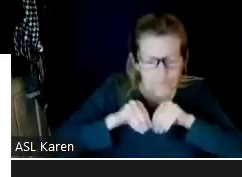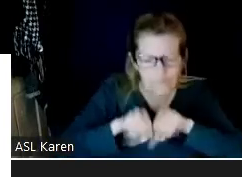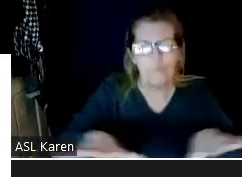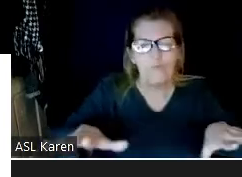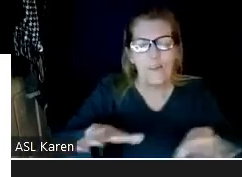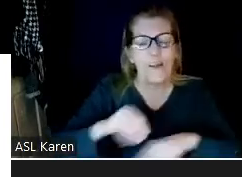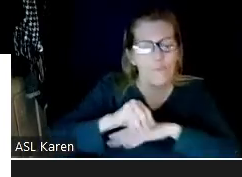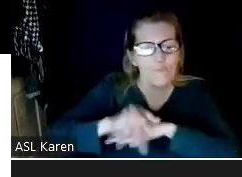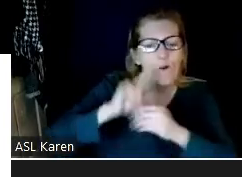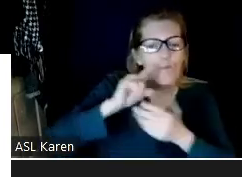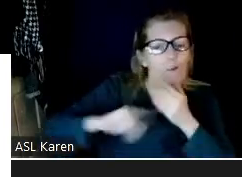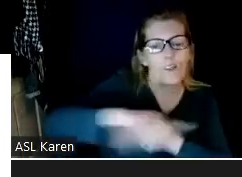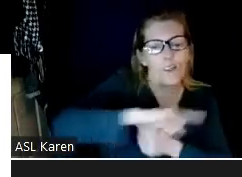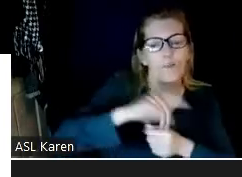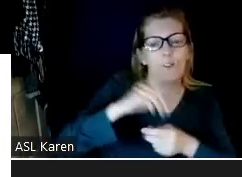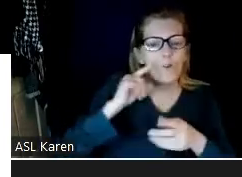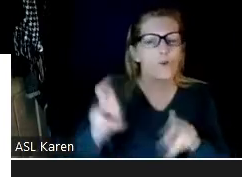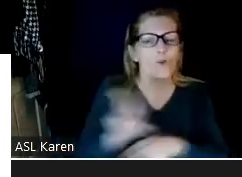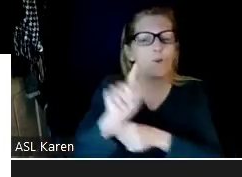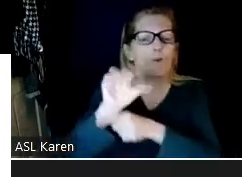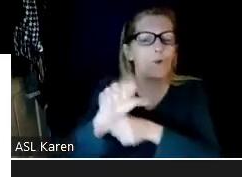what tools we use to notify people about the benefits